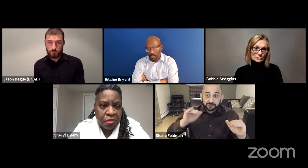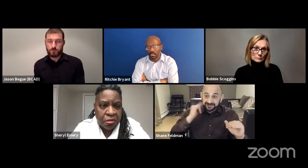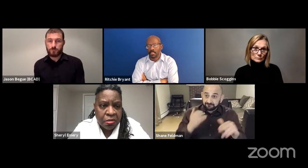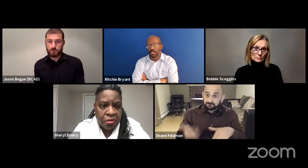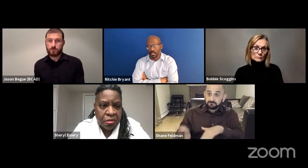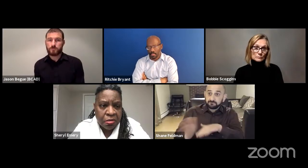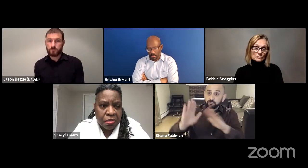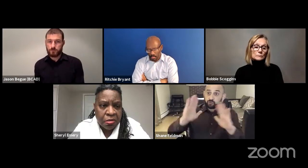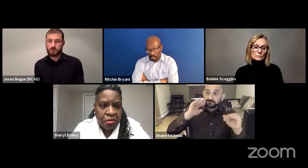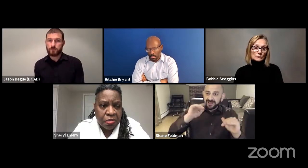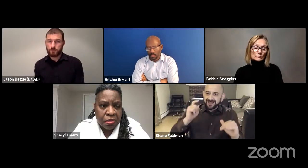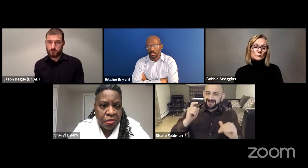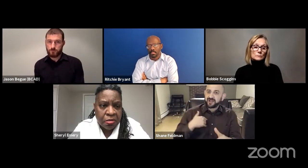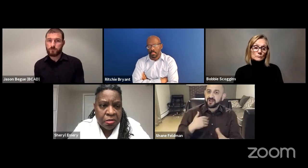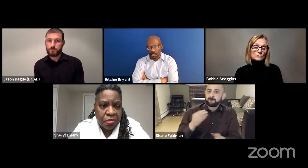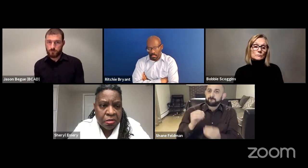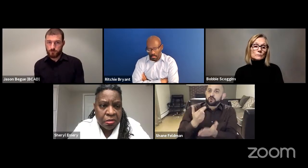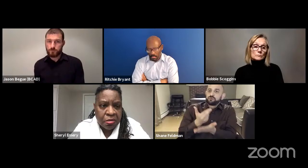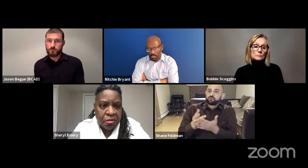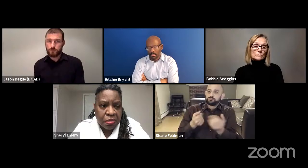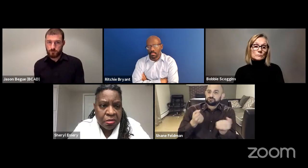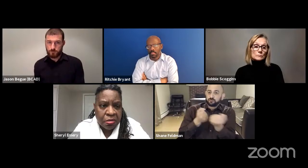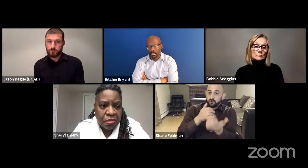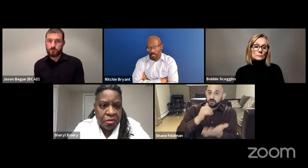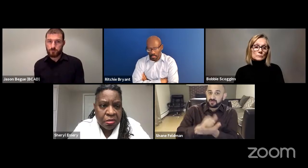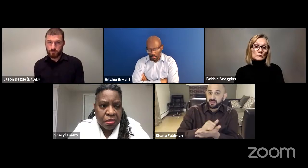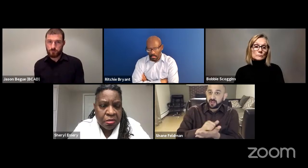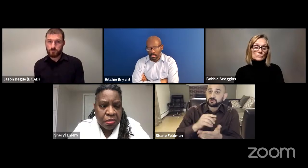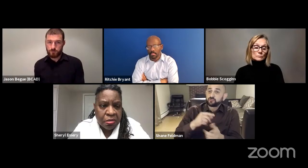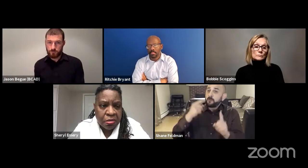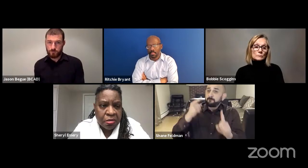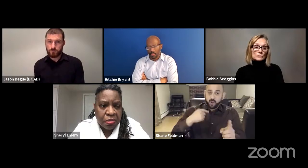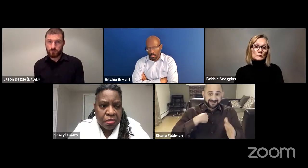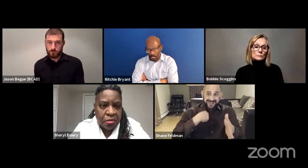through CEUs. We need to make sure the expectations are clear. You have to have the resources